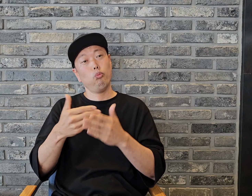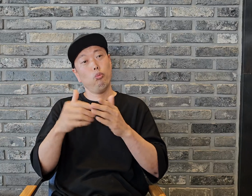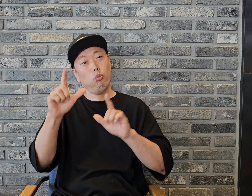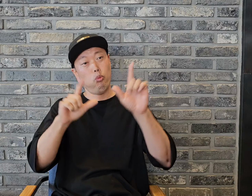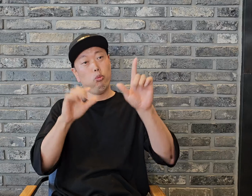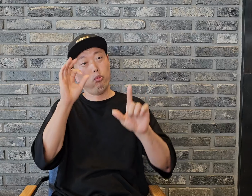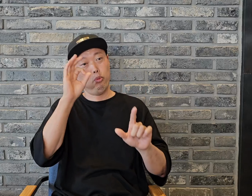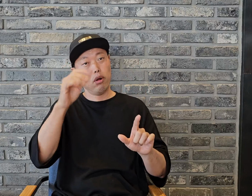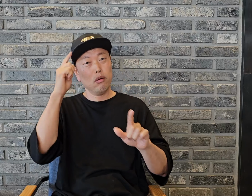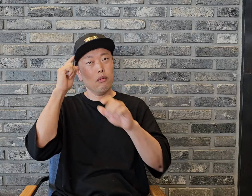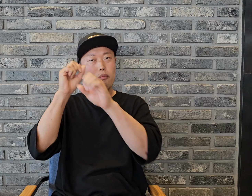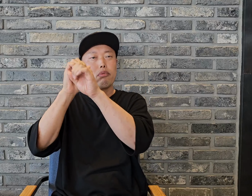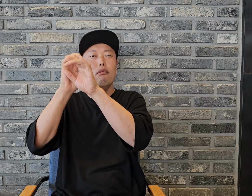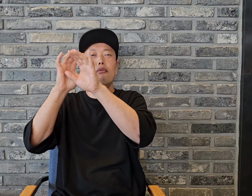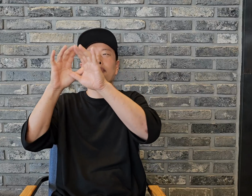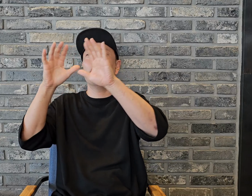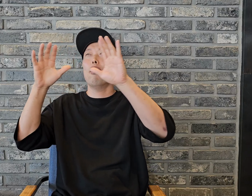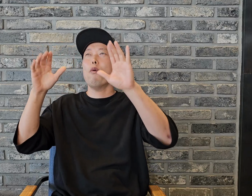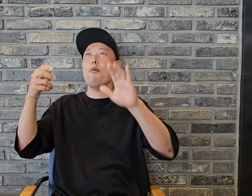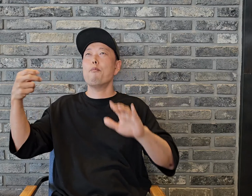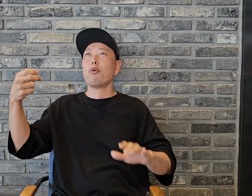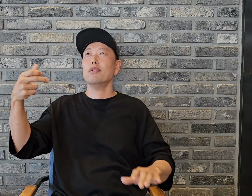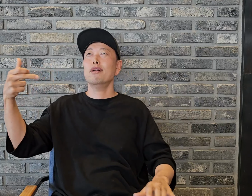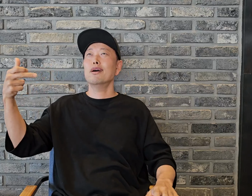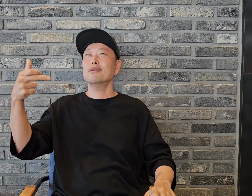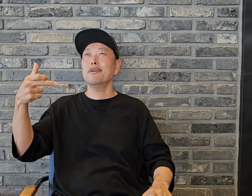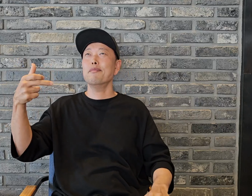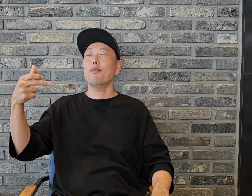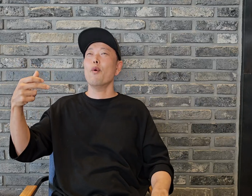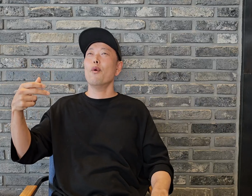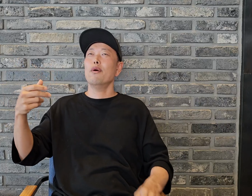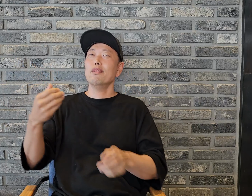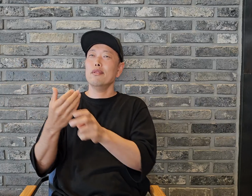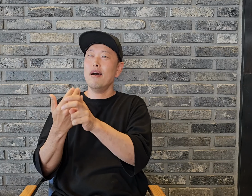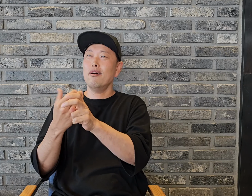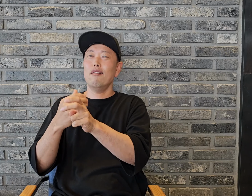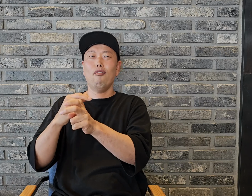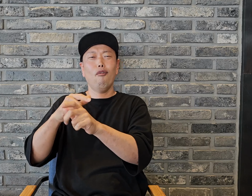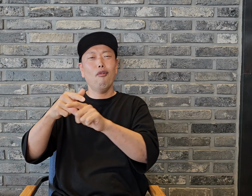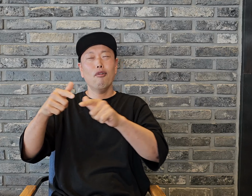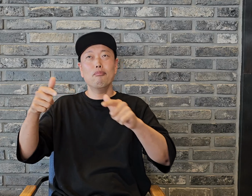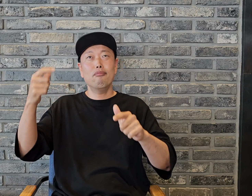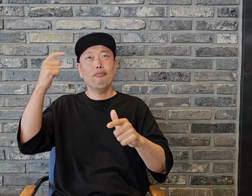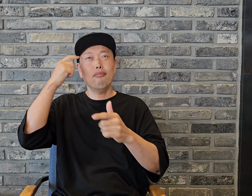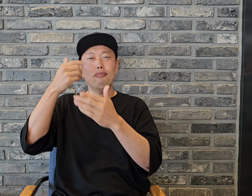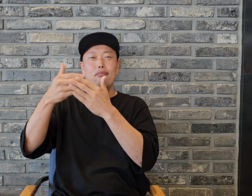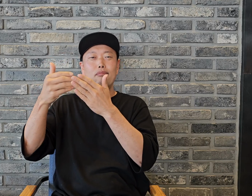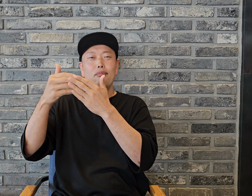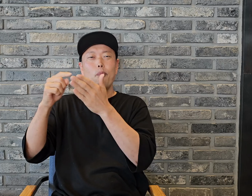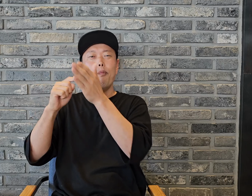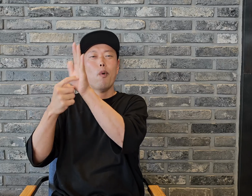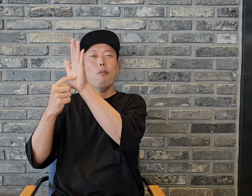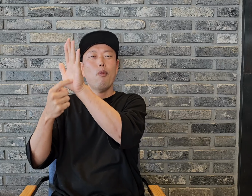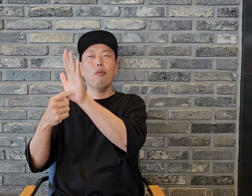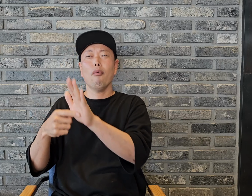and add their imagination. Various vehicles Since the shape is expressed exactly as it is,